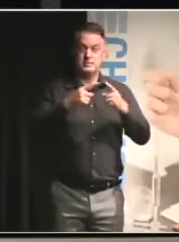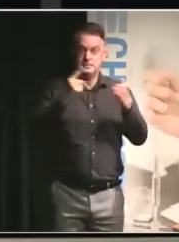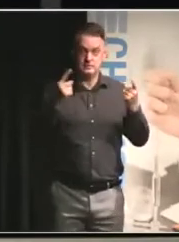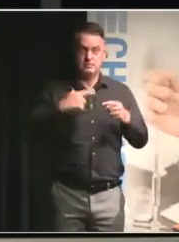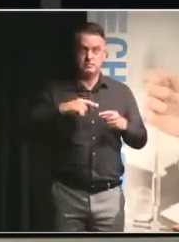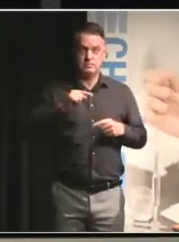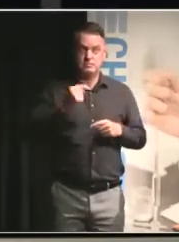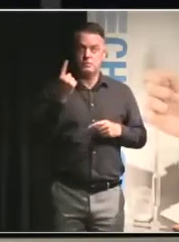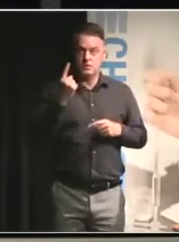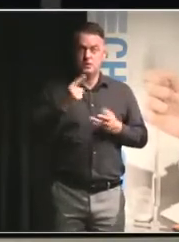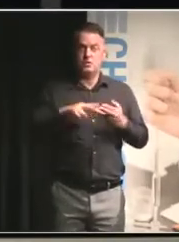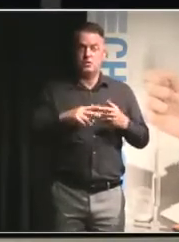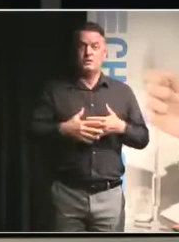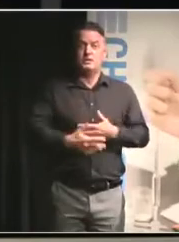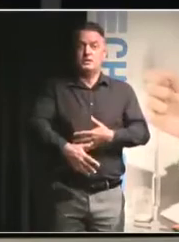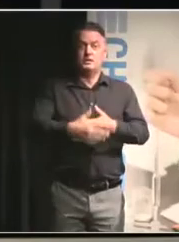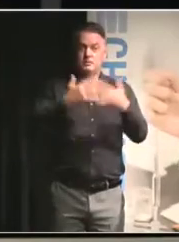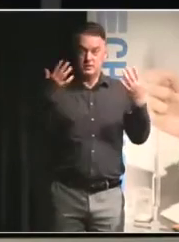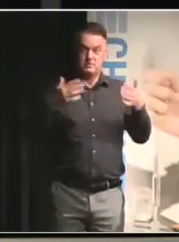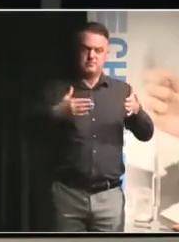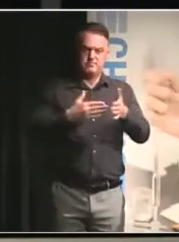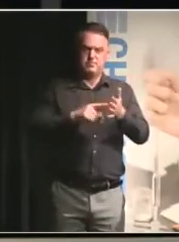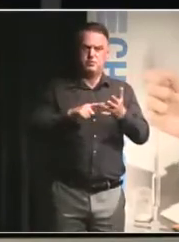of the single biggest impediments of success in the commercial marketplace